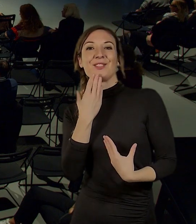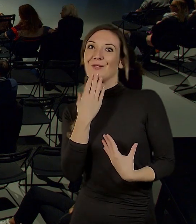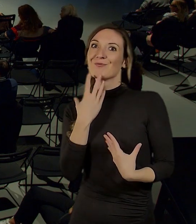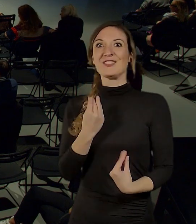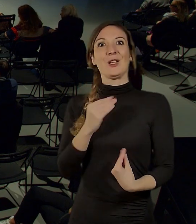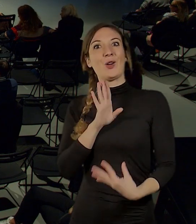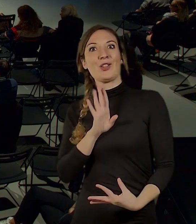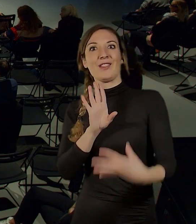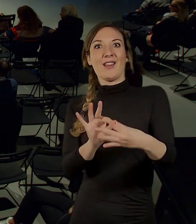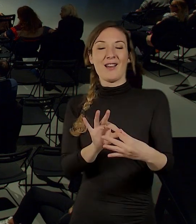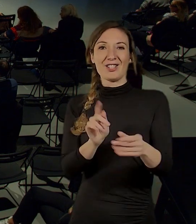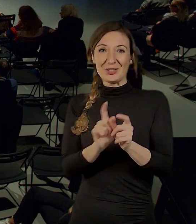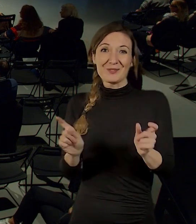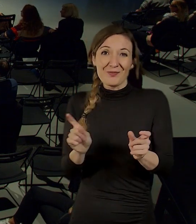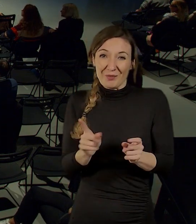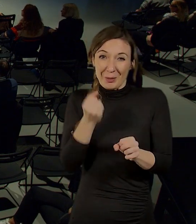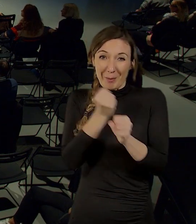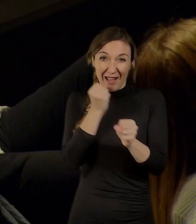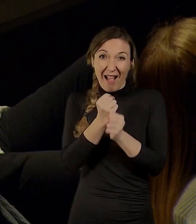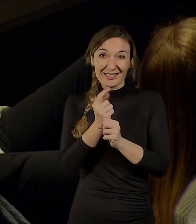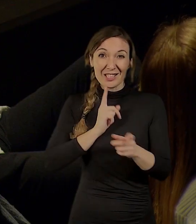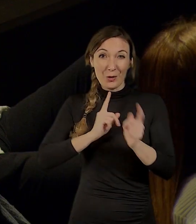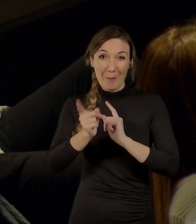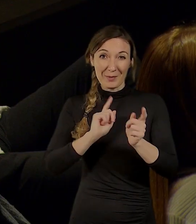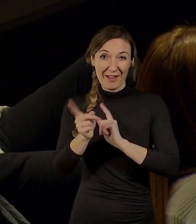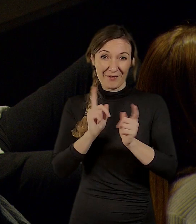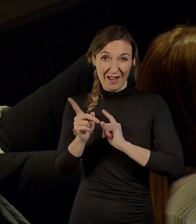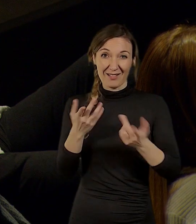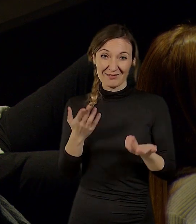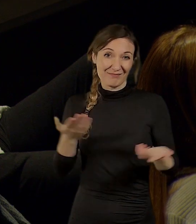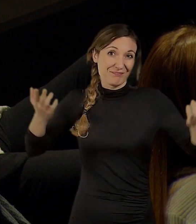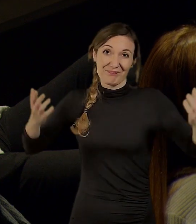to park in a parking lot.